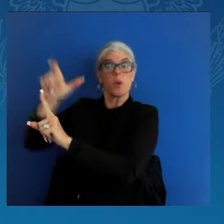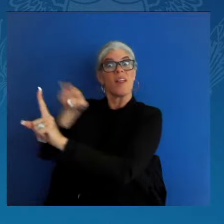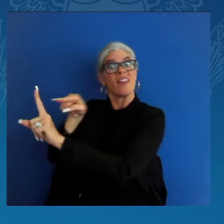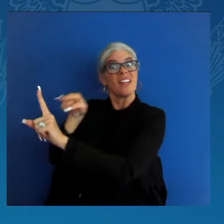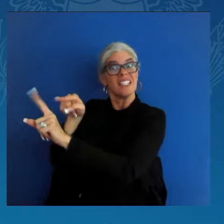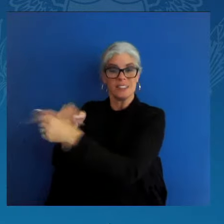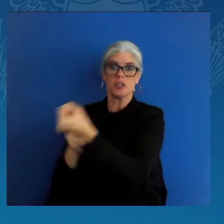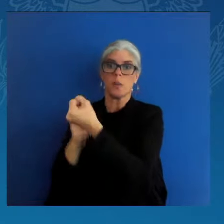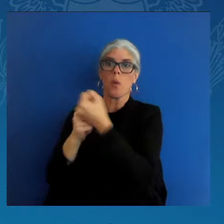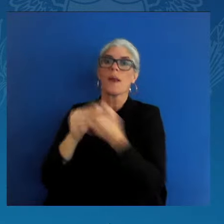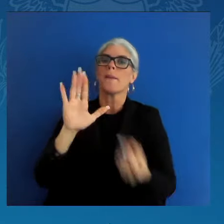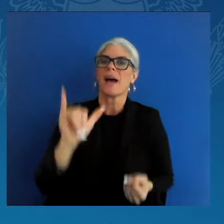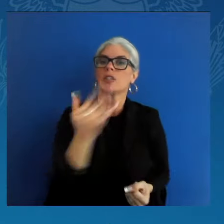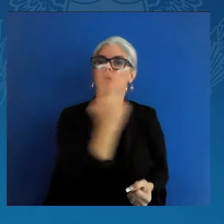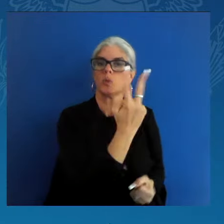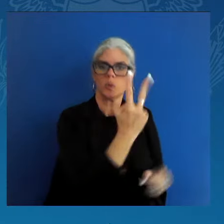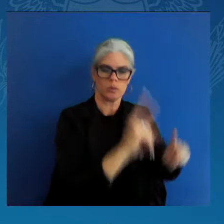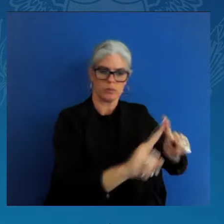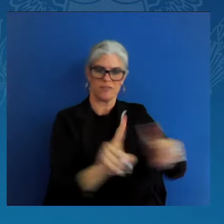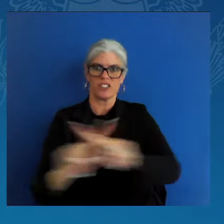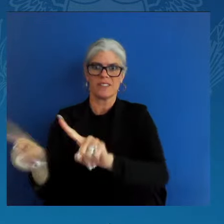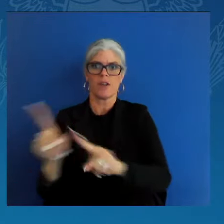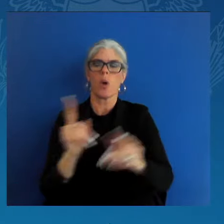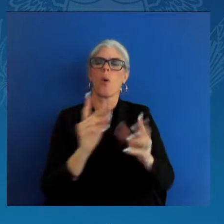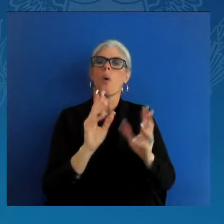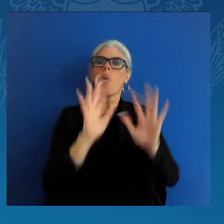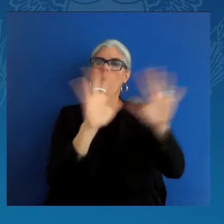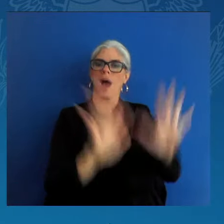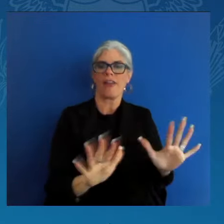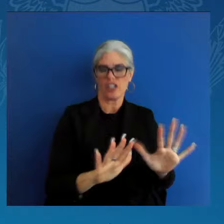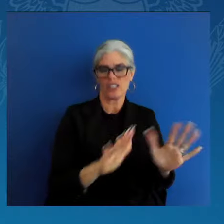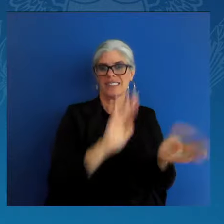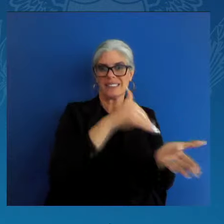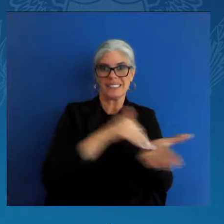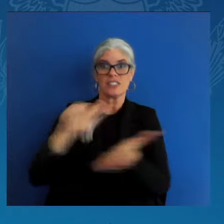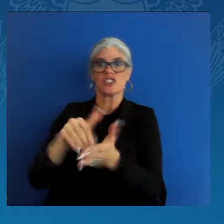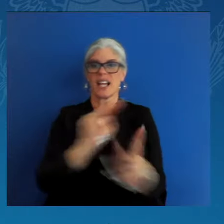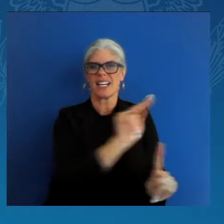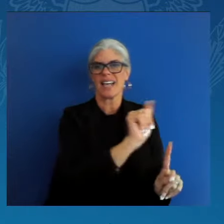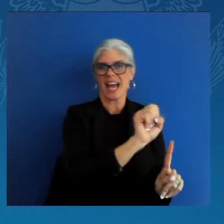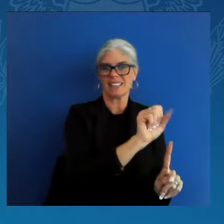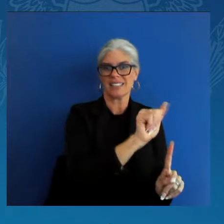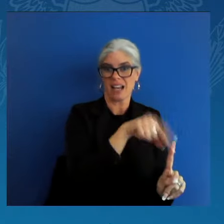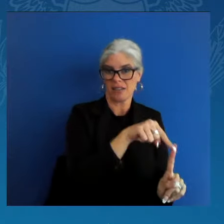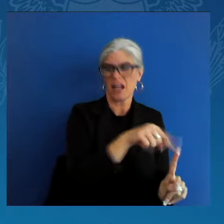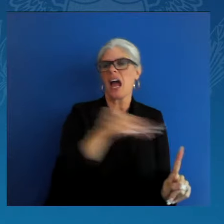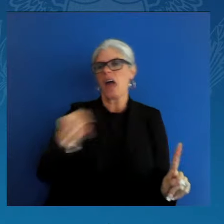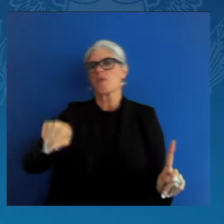to help provide early warnings of harmful radiation and also to help us enhance our ability